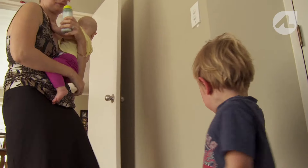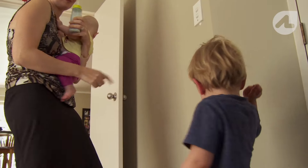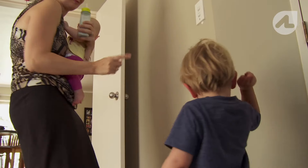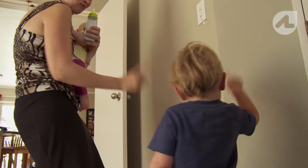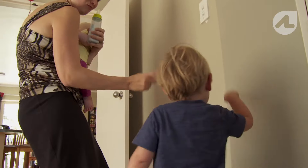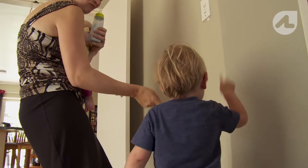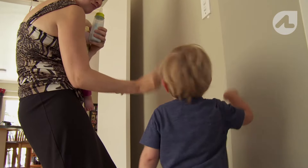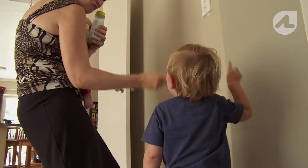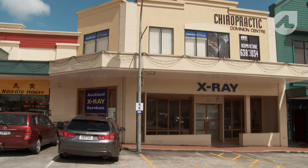Naughty wall!